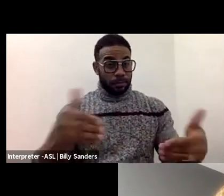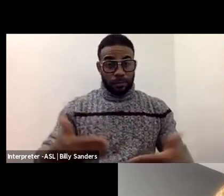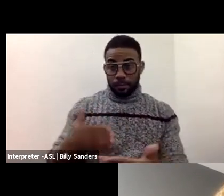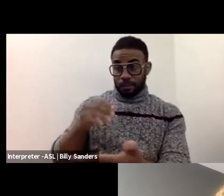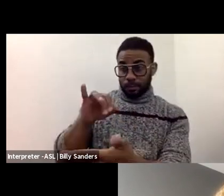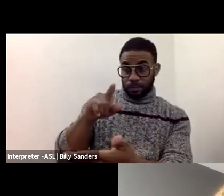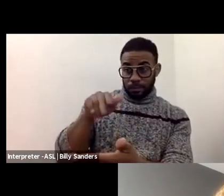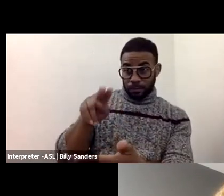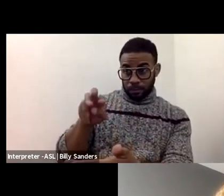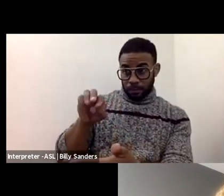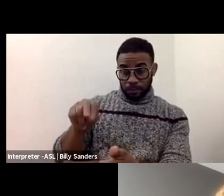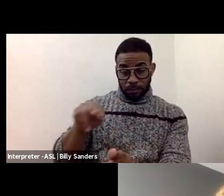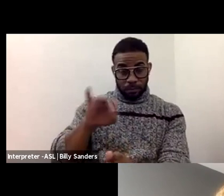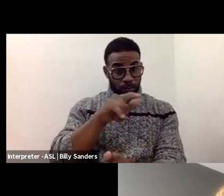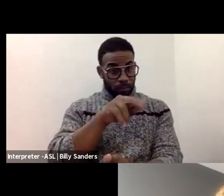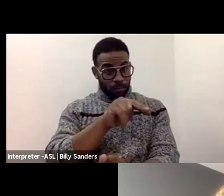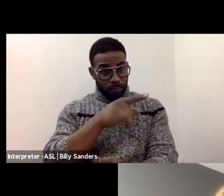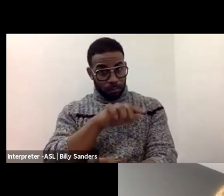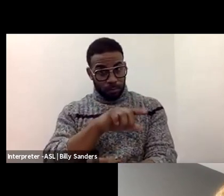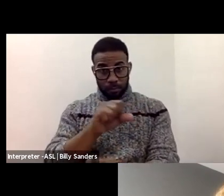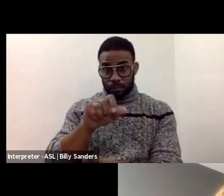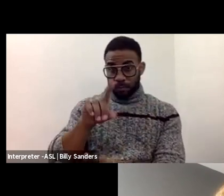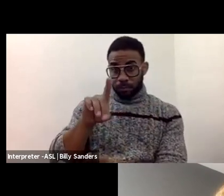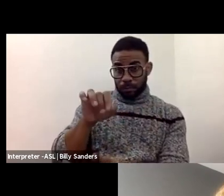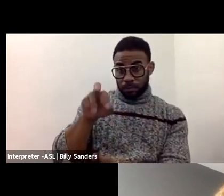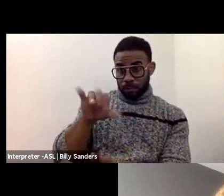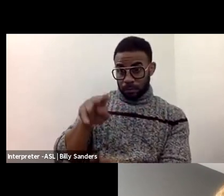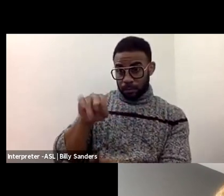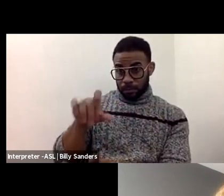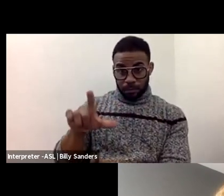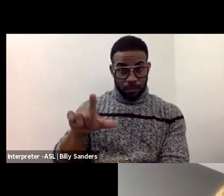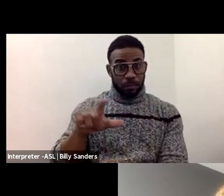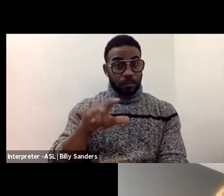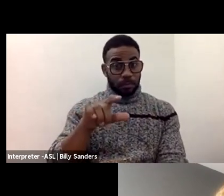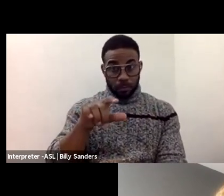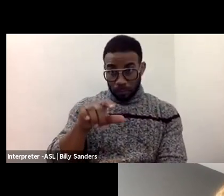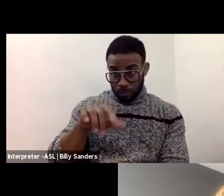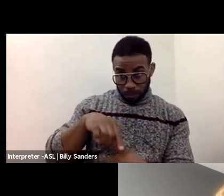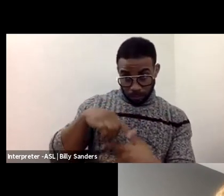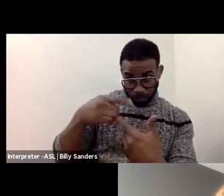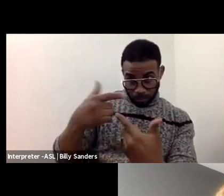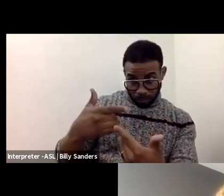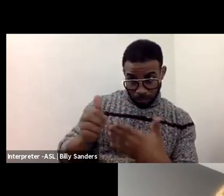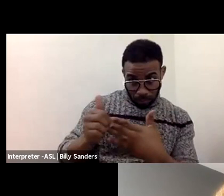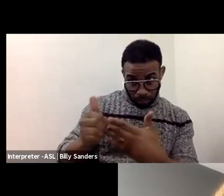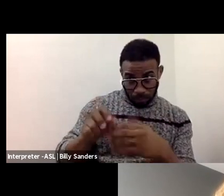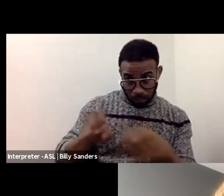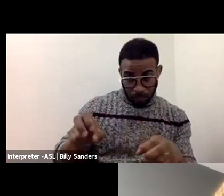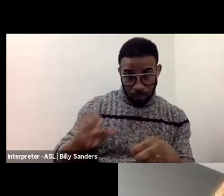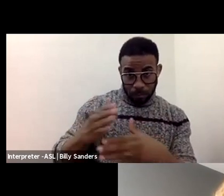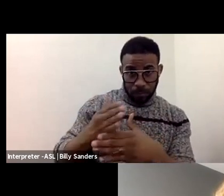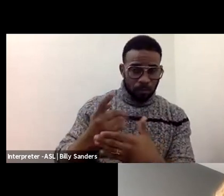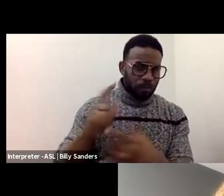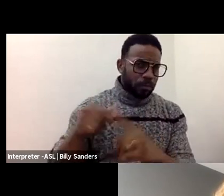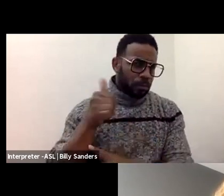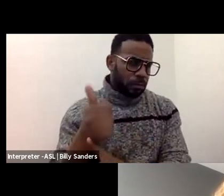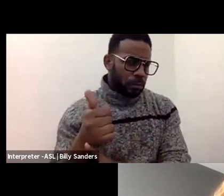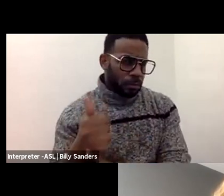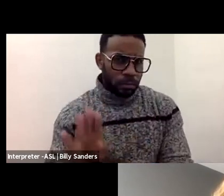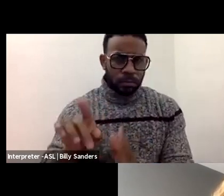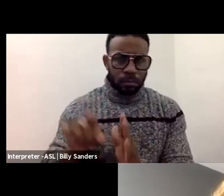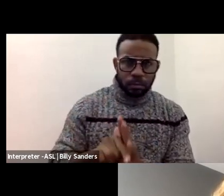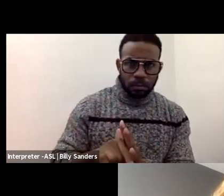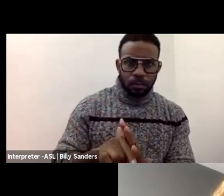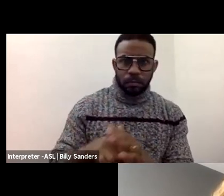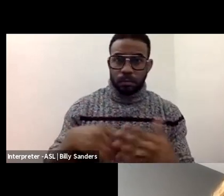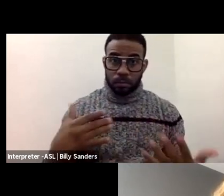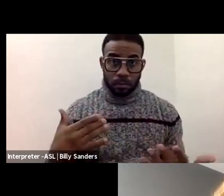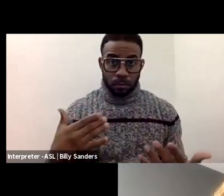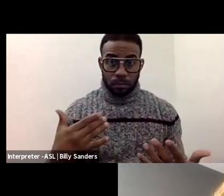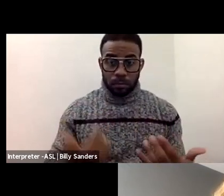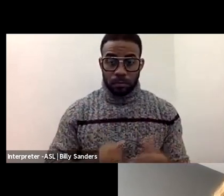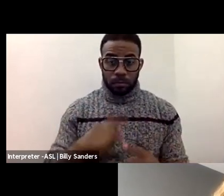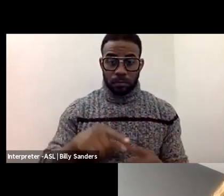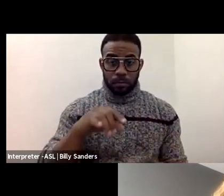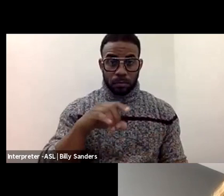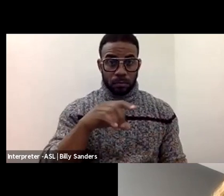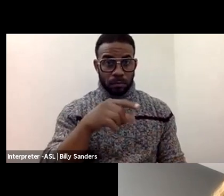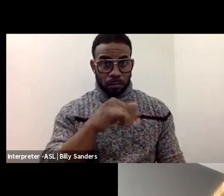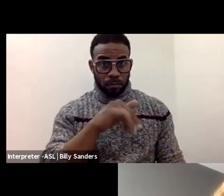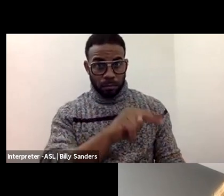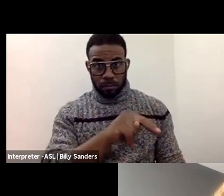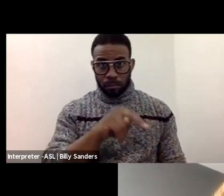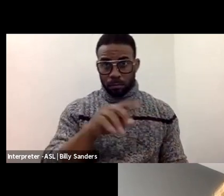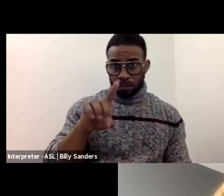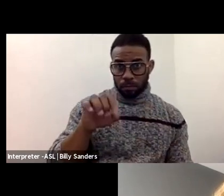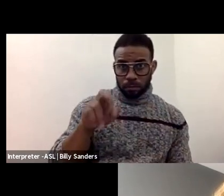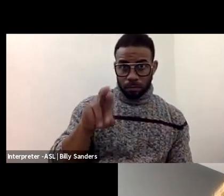Giles, and D'Arcee Neal. Johileny would you please lead the panel by panel by sharing a bit of your background followed by Gillian and D'Arcee?